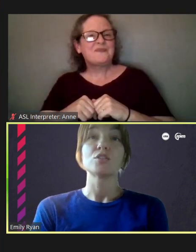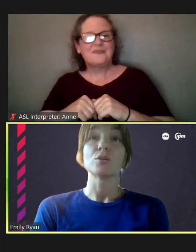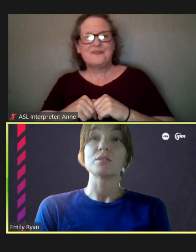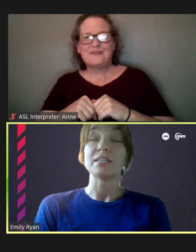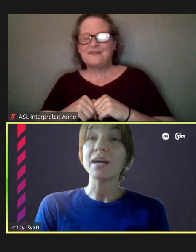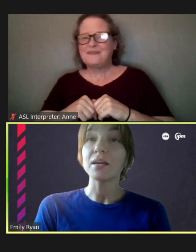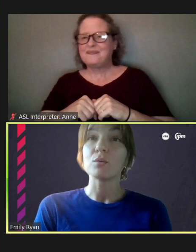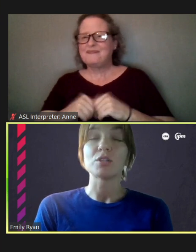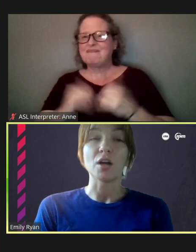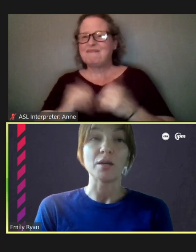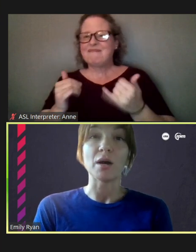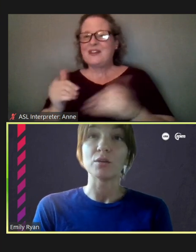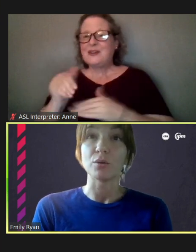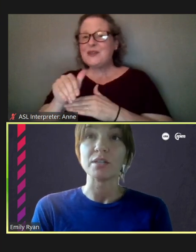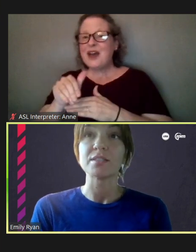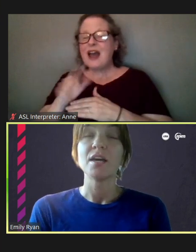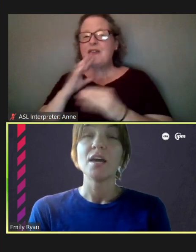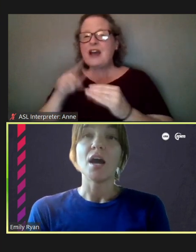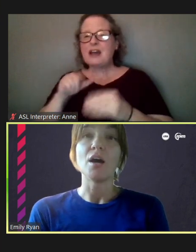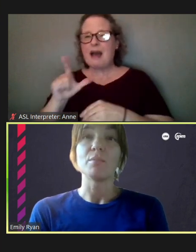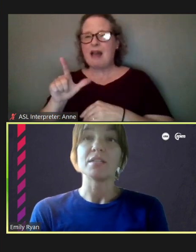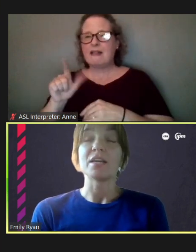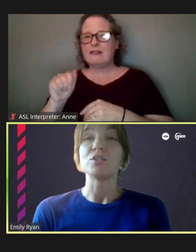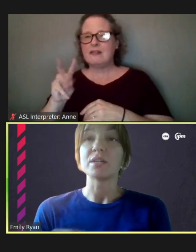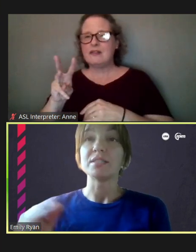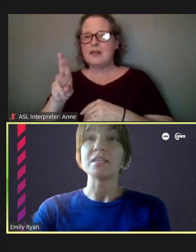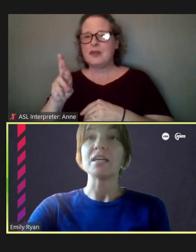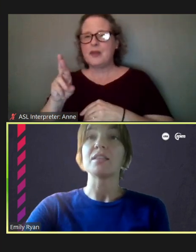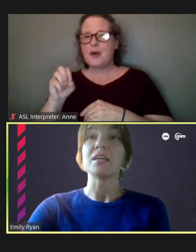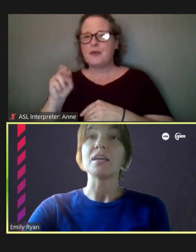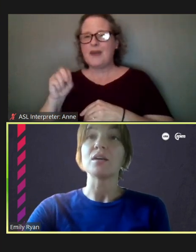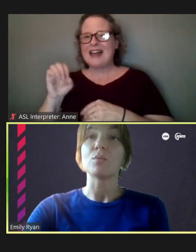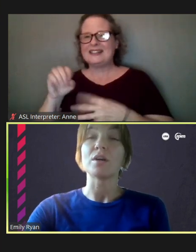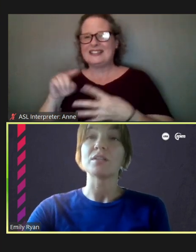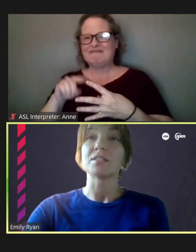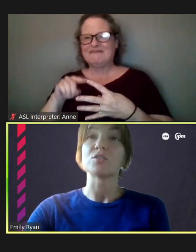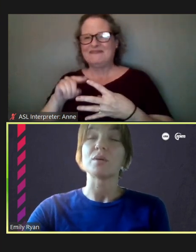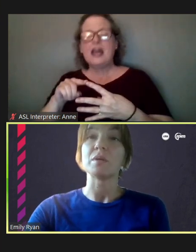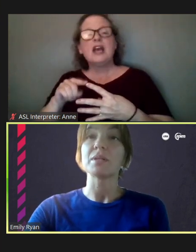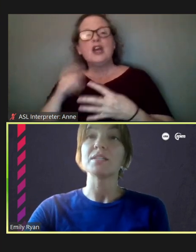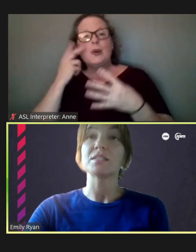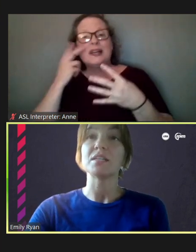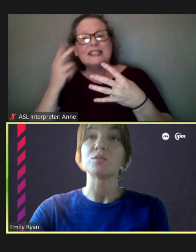So, tonight, we're talking about Lawrence. As you can see, where this is going to be placed